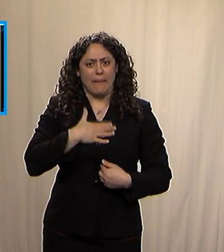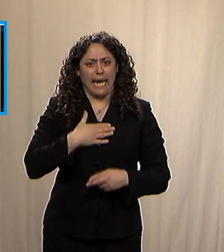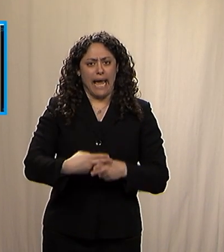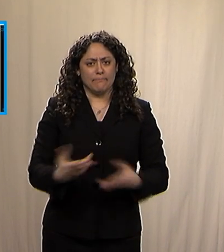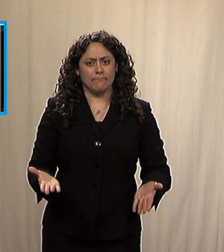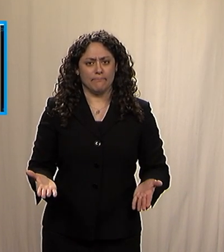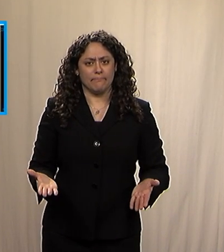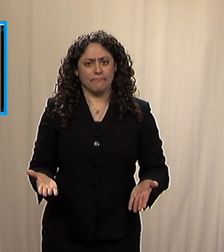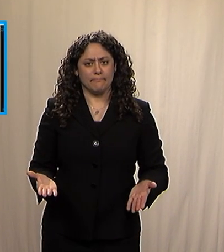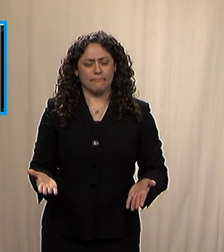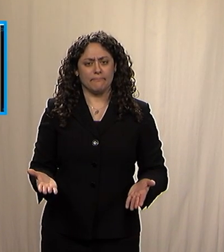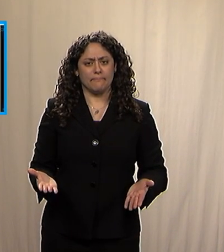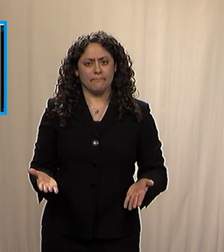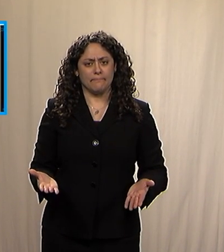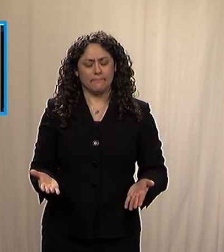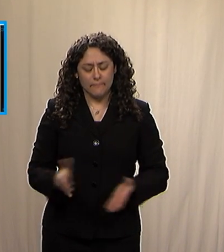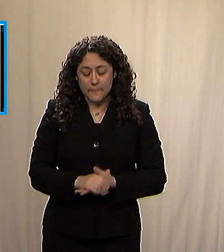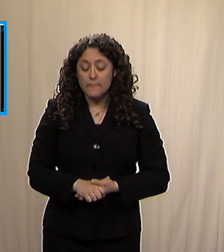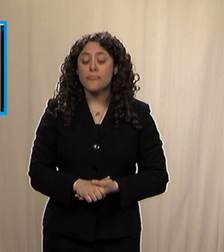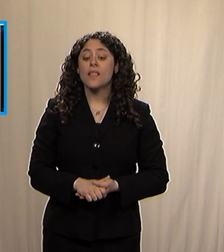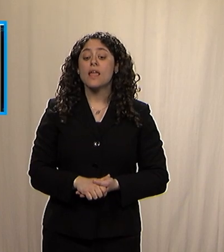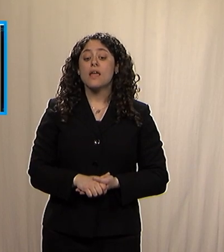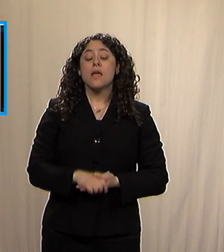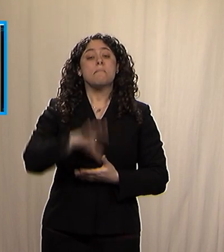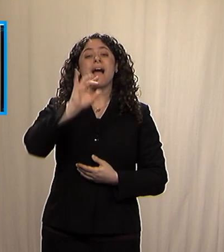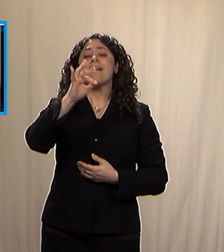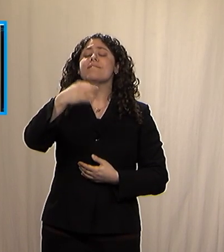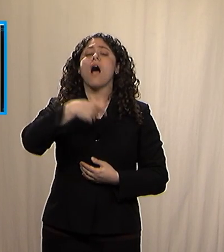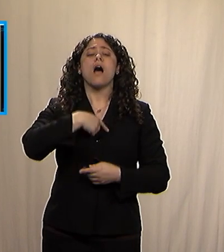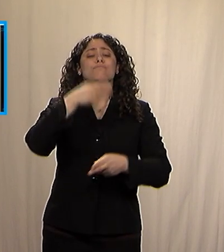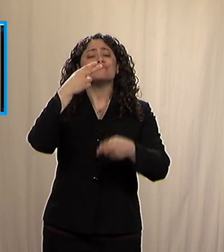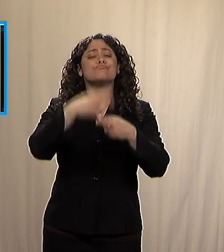However, if I very quickly say I'm Robert,